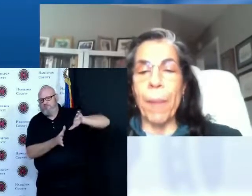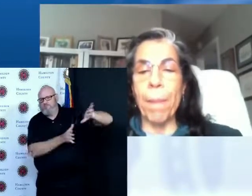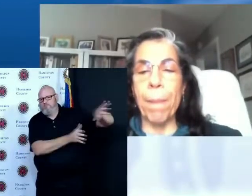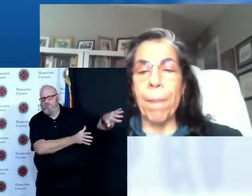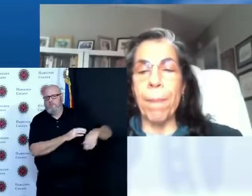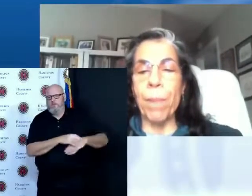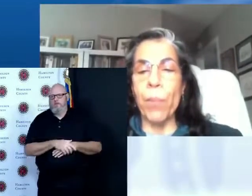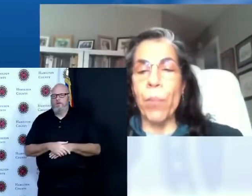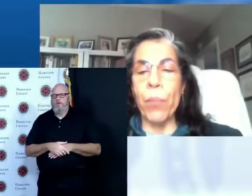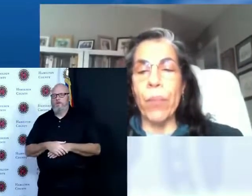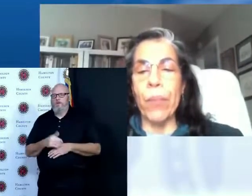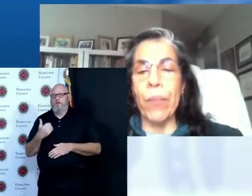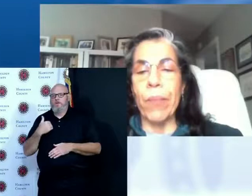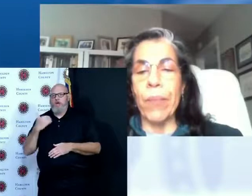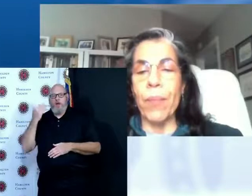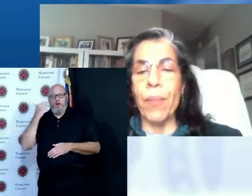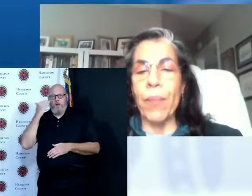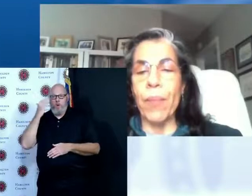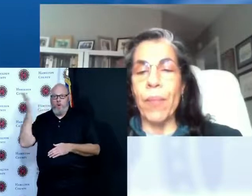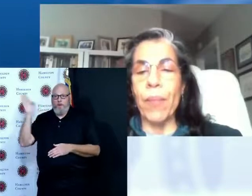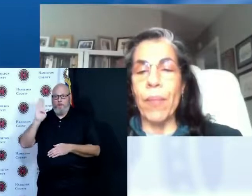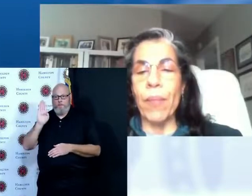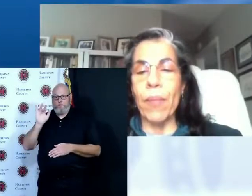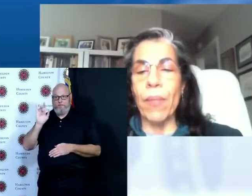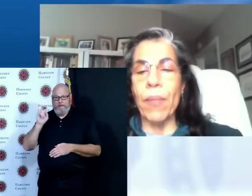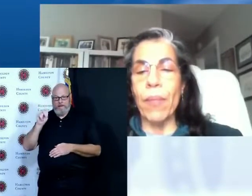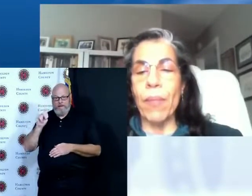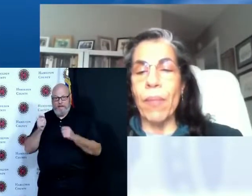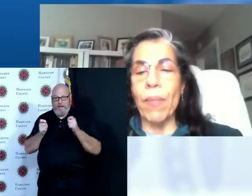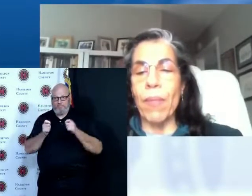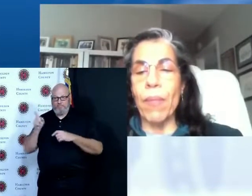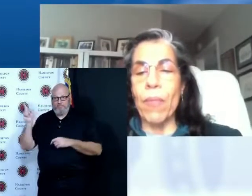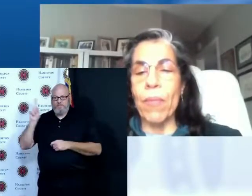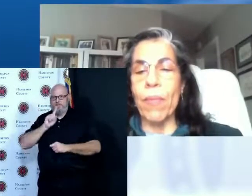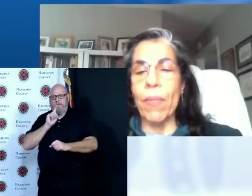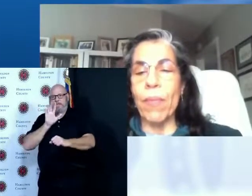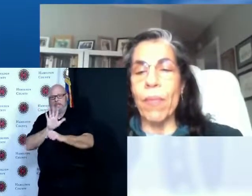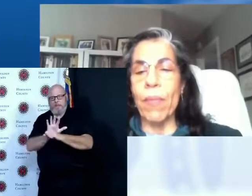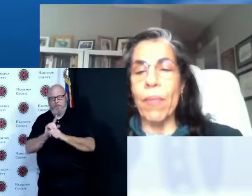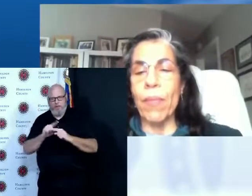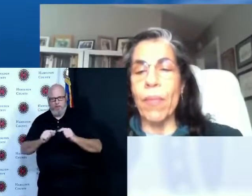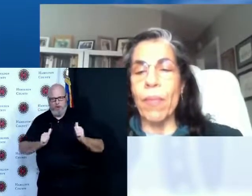to being as aggressive as possible whether it's manufacturing of vials or production of the